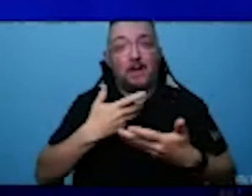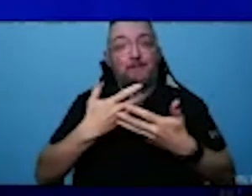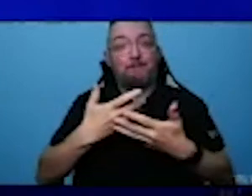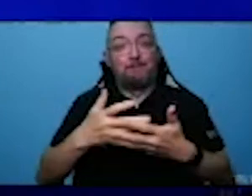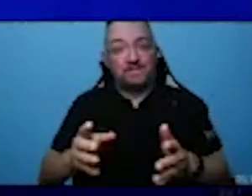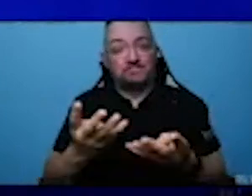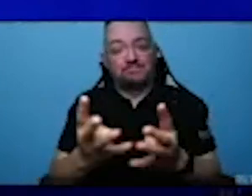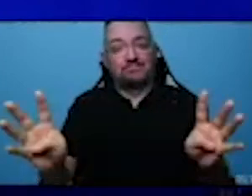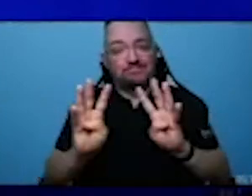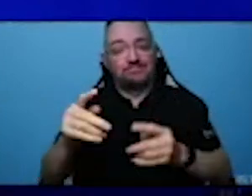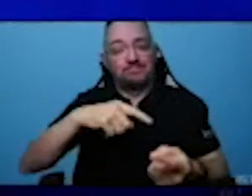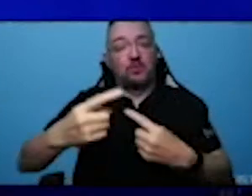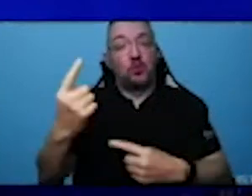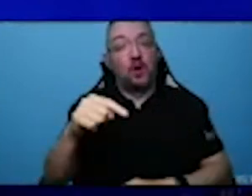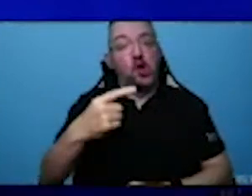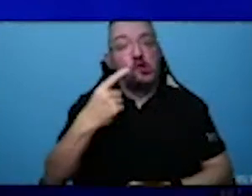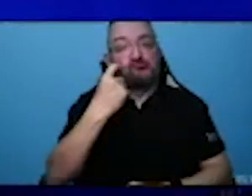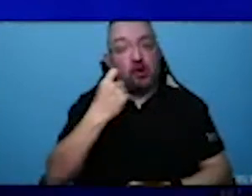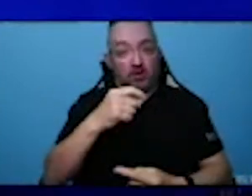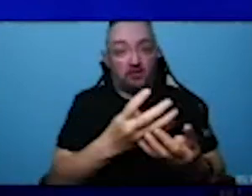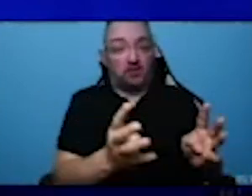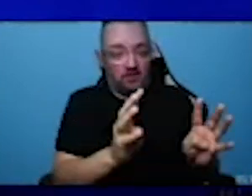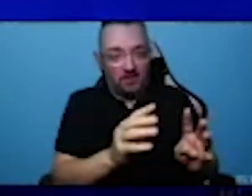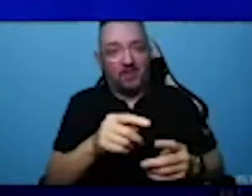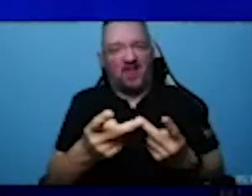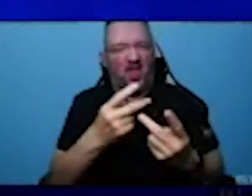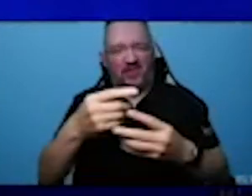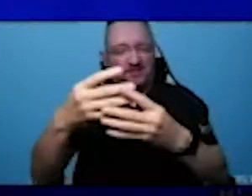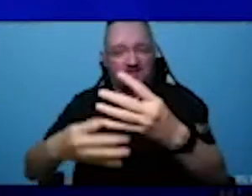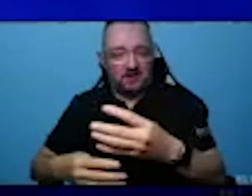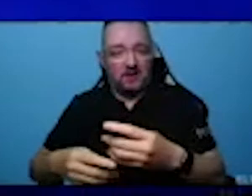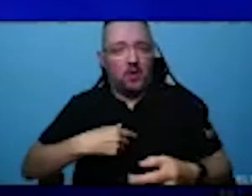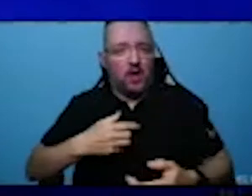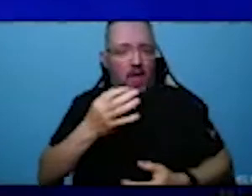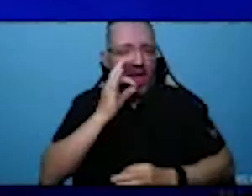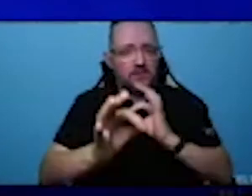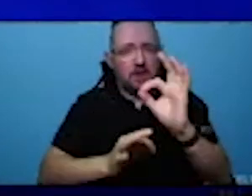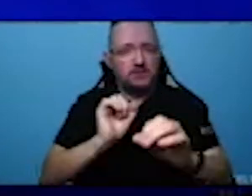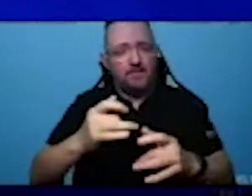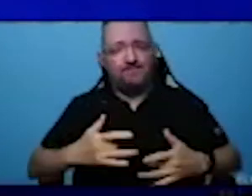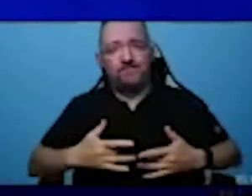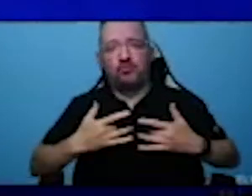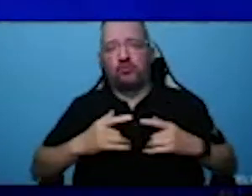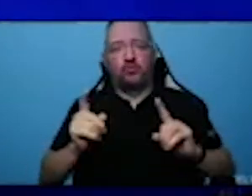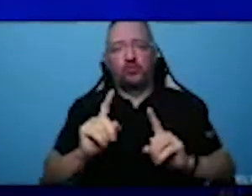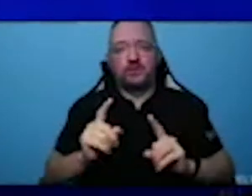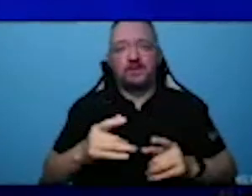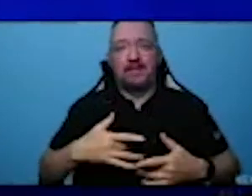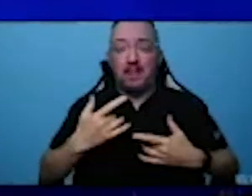and with others to seek their views on what they really thought about the importance of data, how data is acquired,